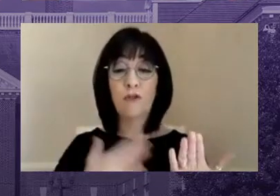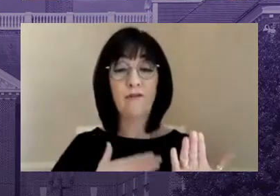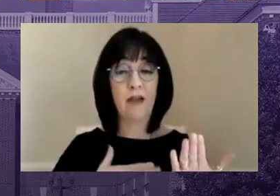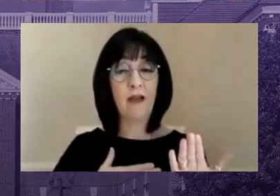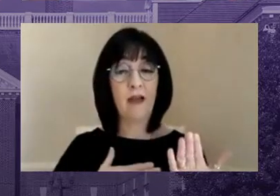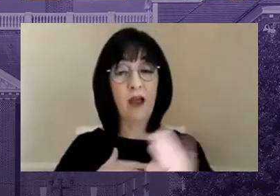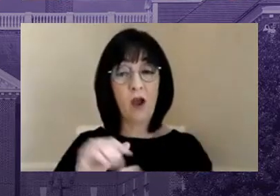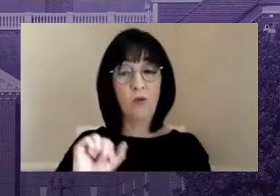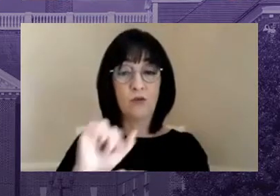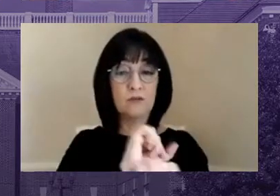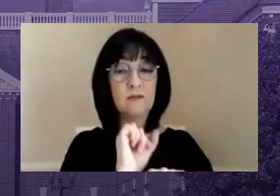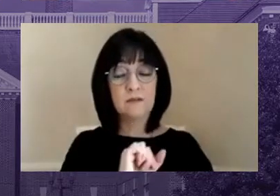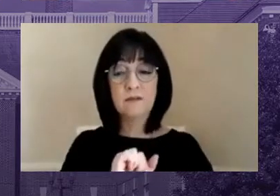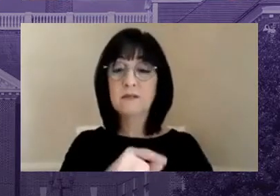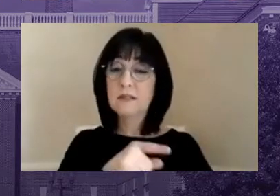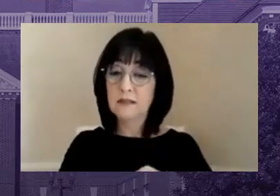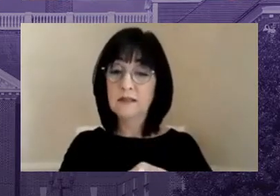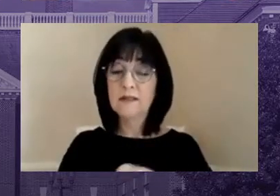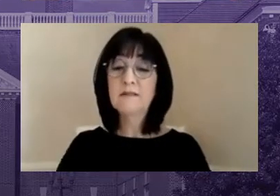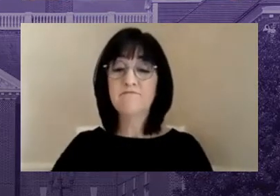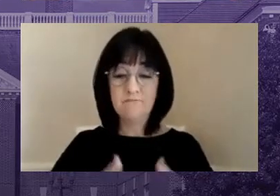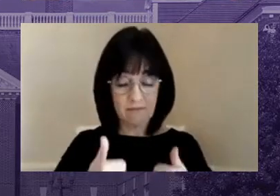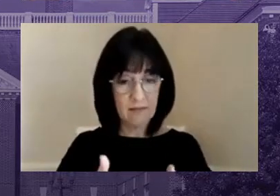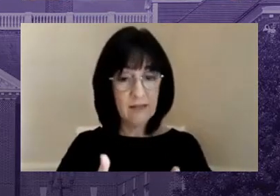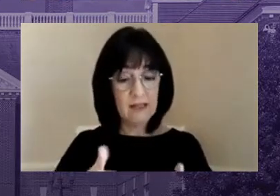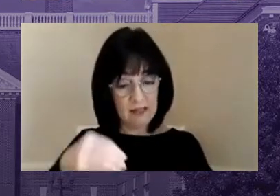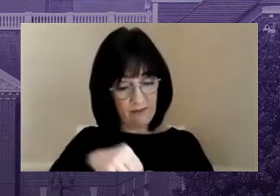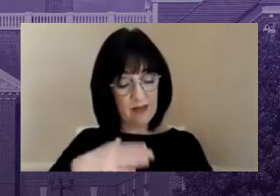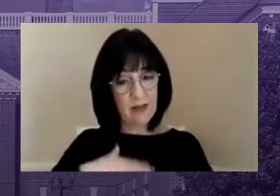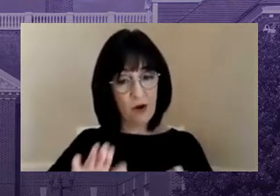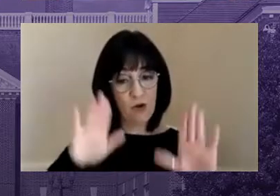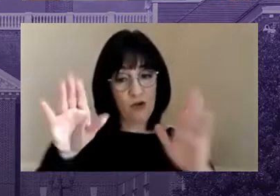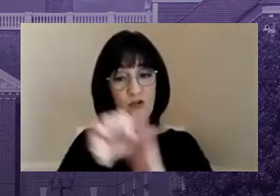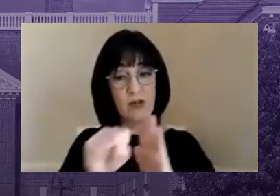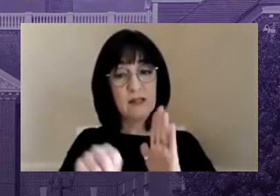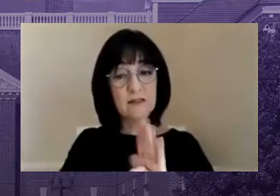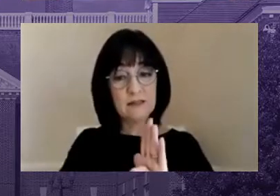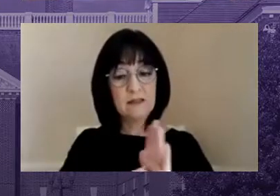their families throughout our great state and our students throughout our numerous school districts,